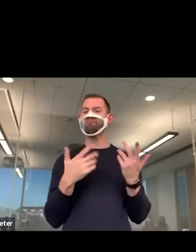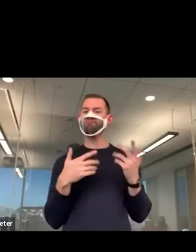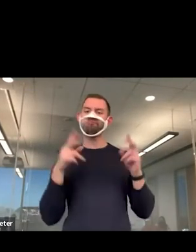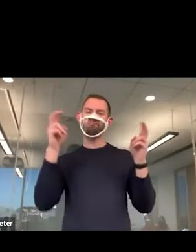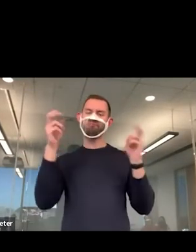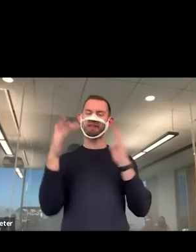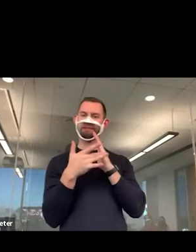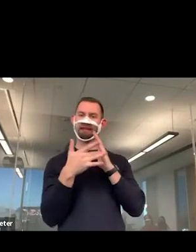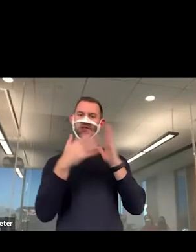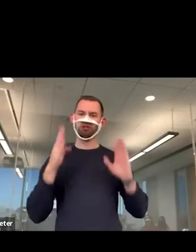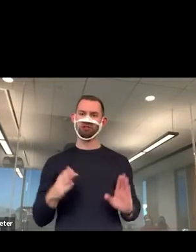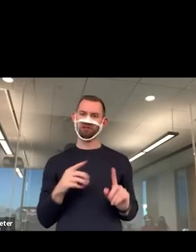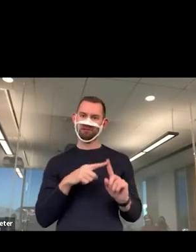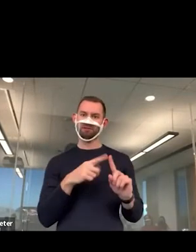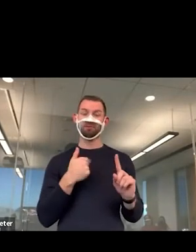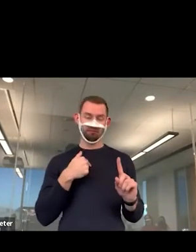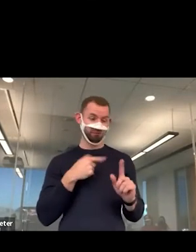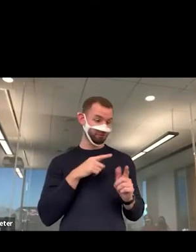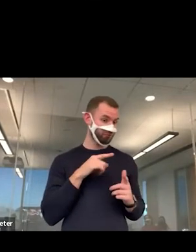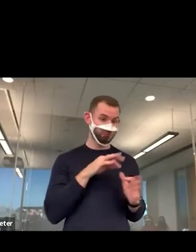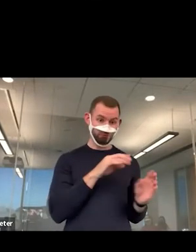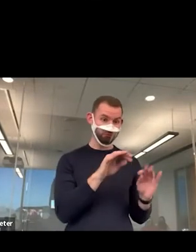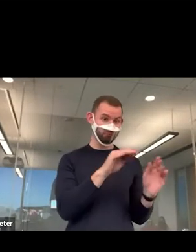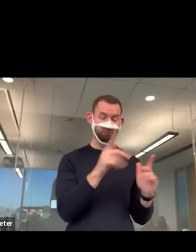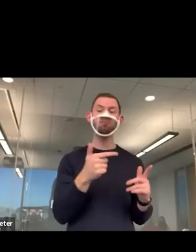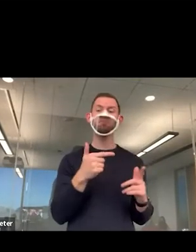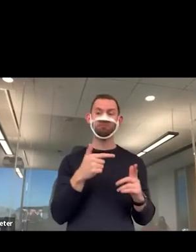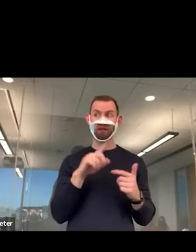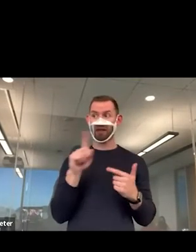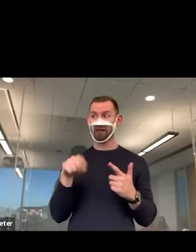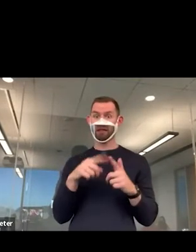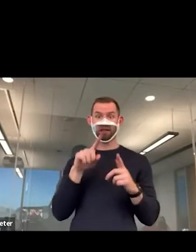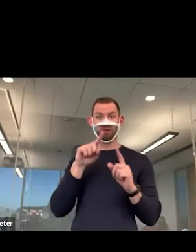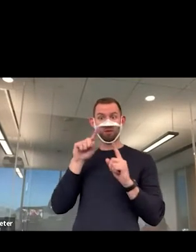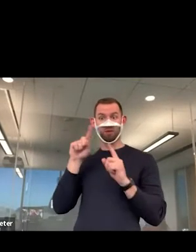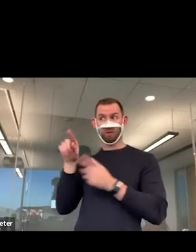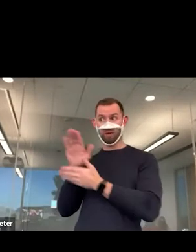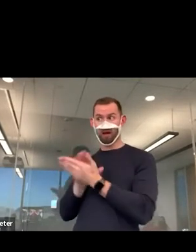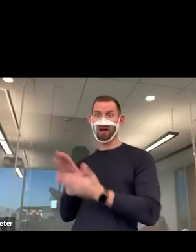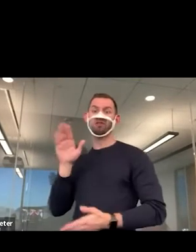and it paid for me to go to college well when i was getting out of the army they were just